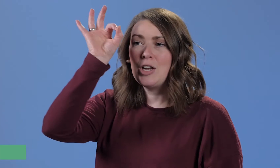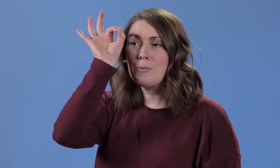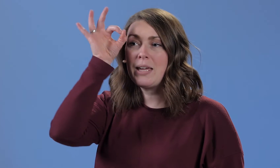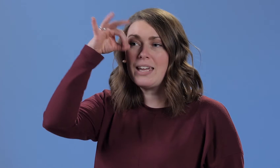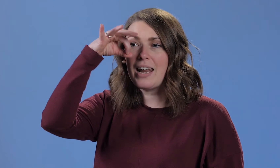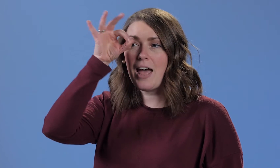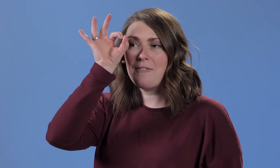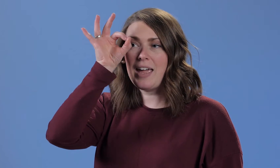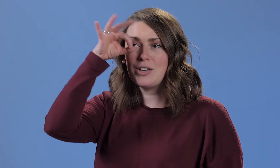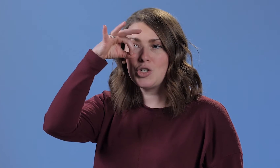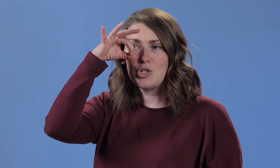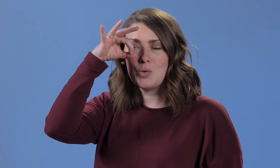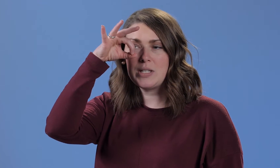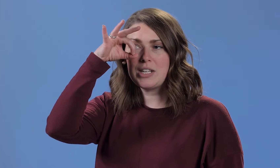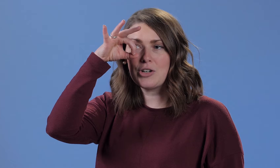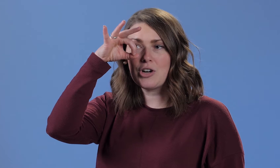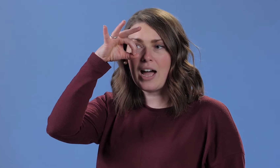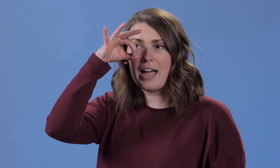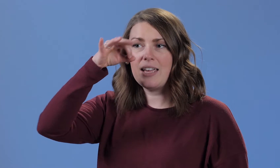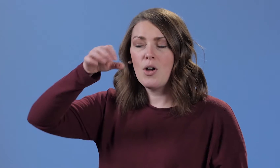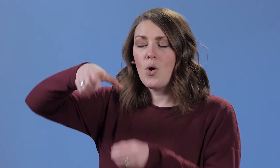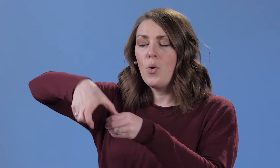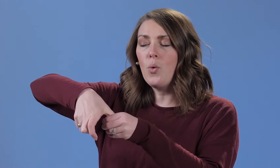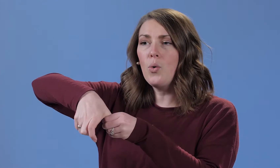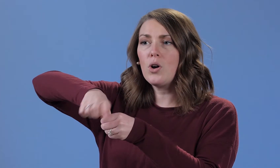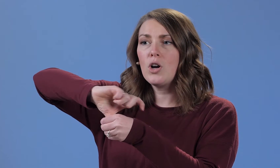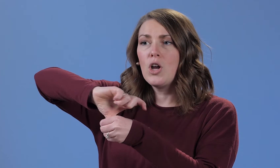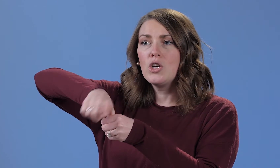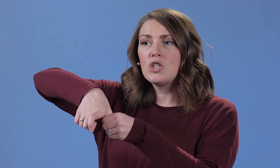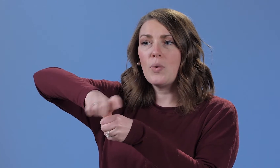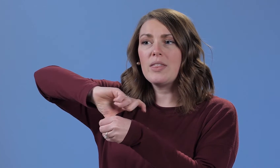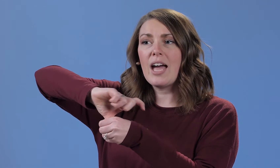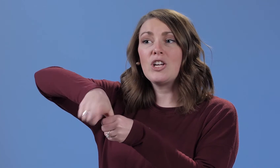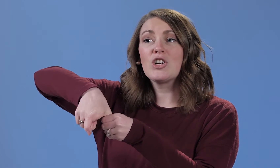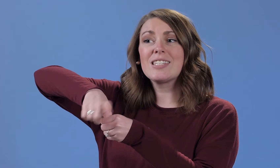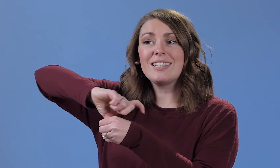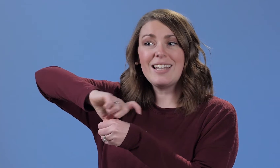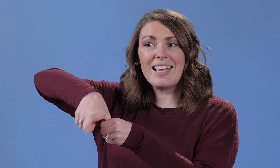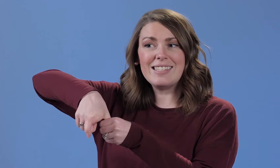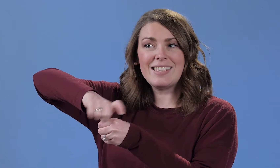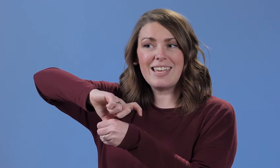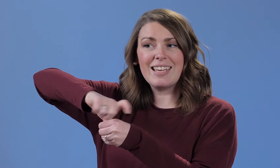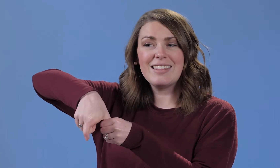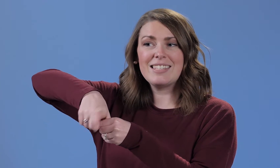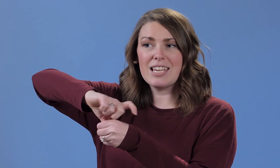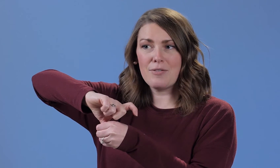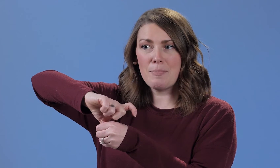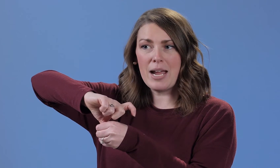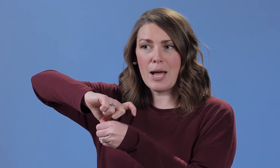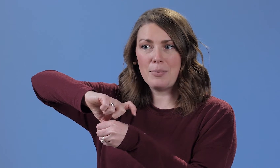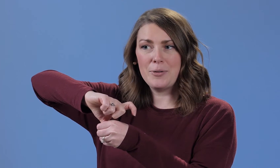You're making an "F" hand twisting on your eye or showing that you're slicing the skin of the pineapple.